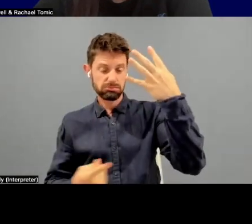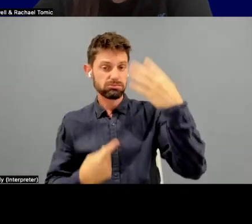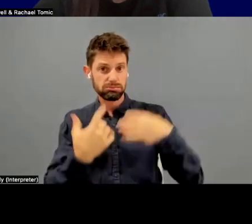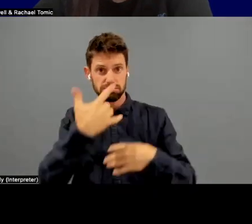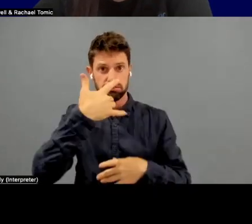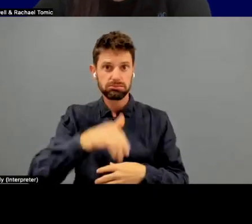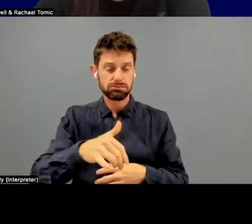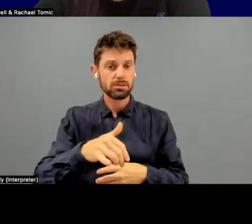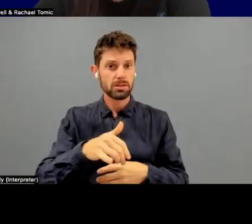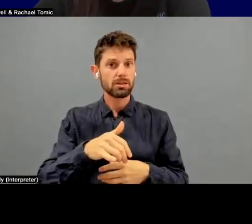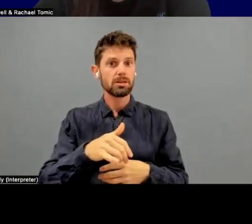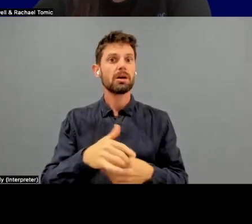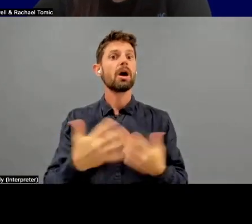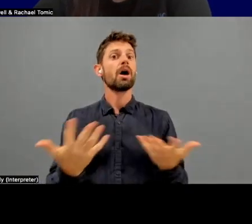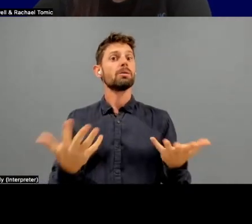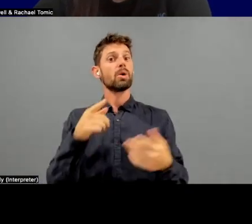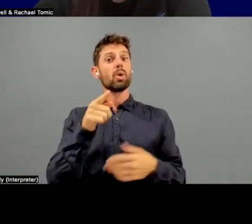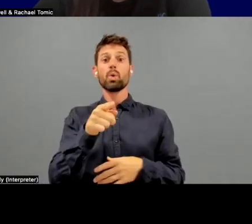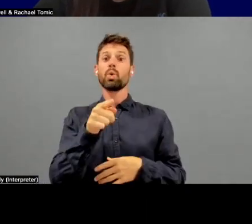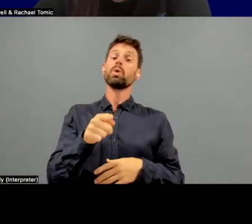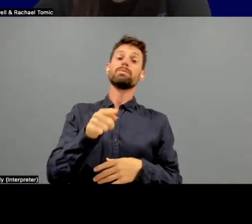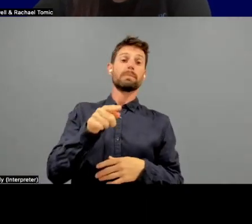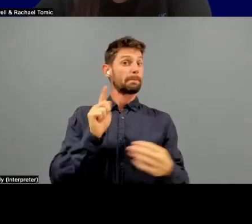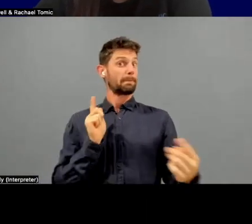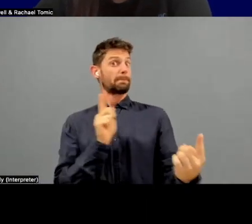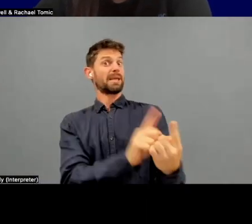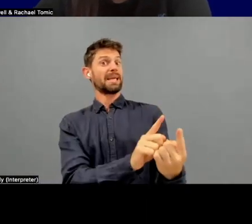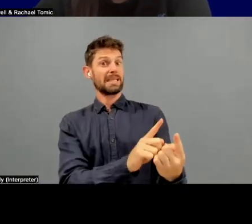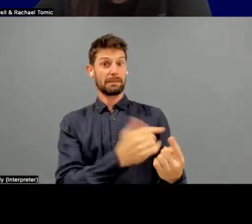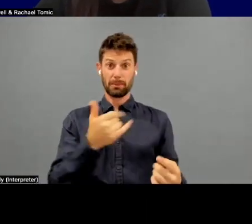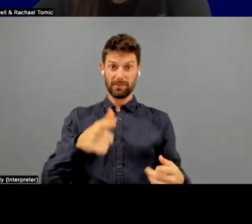Walking into a case like that you can often feel quite overwhelmed because you don't